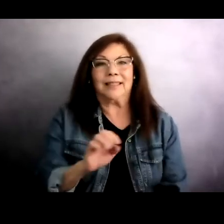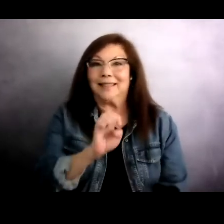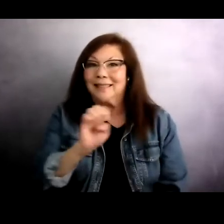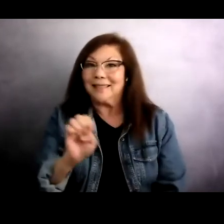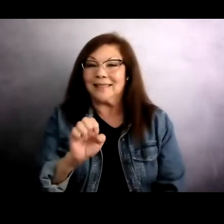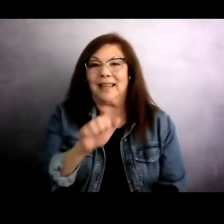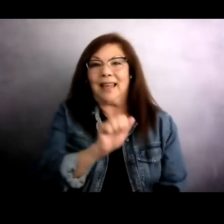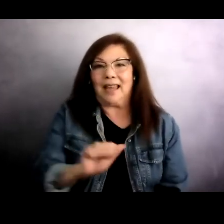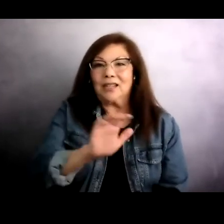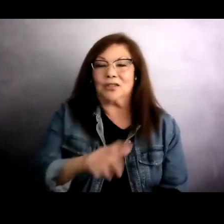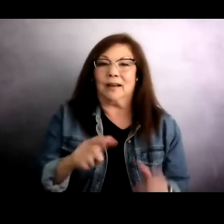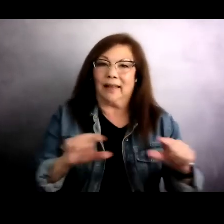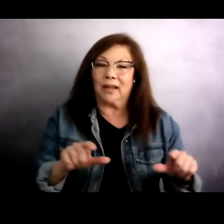and literatures.